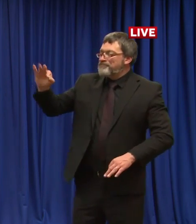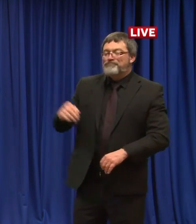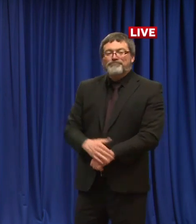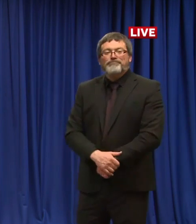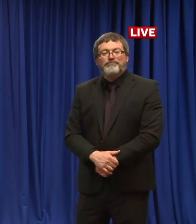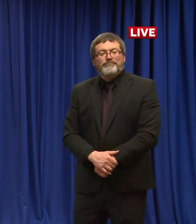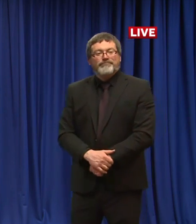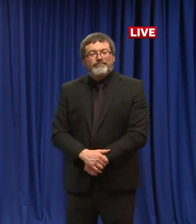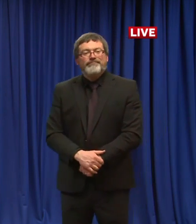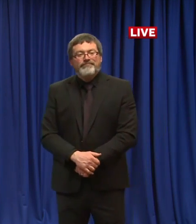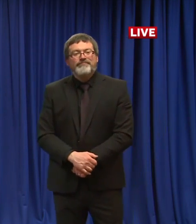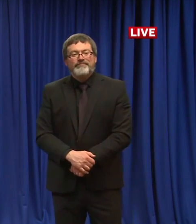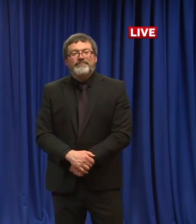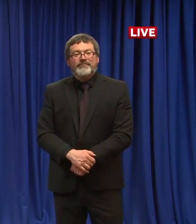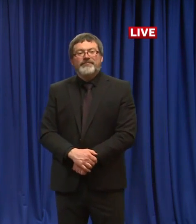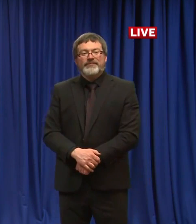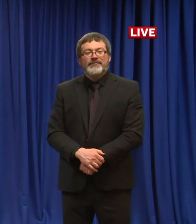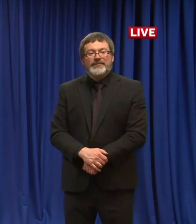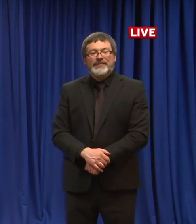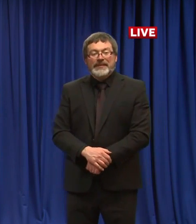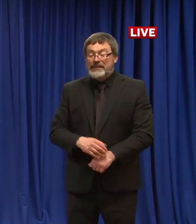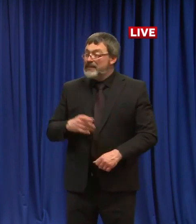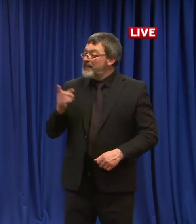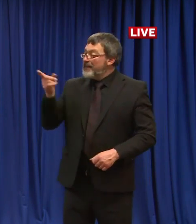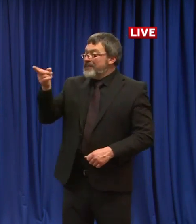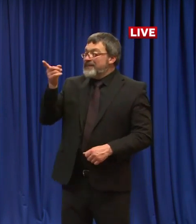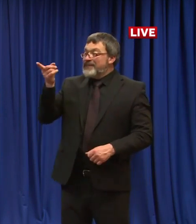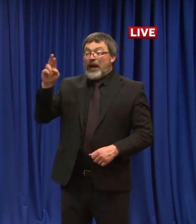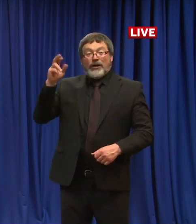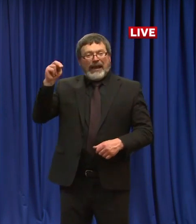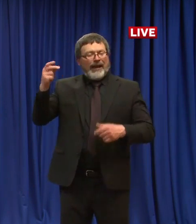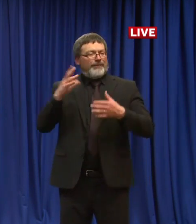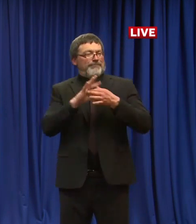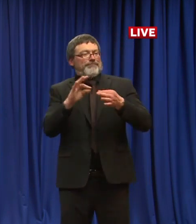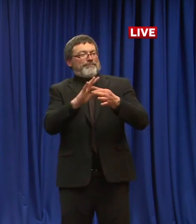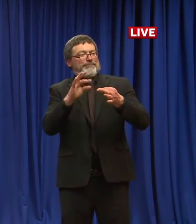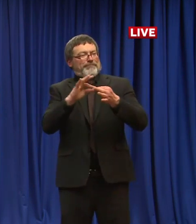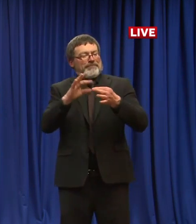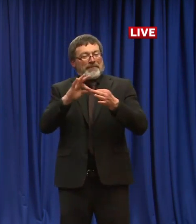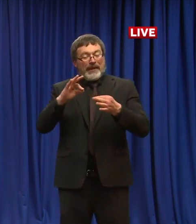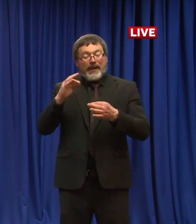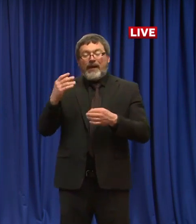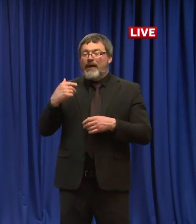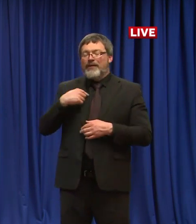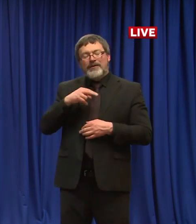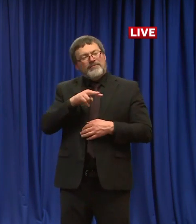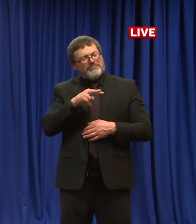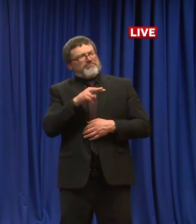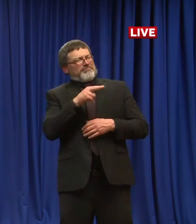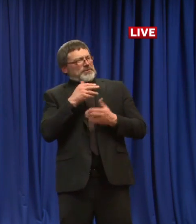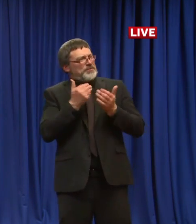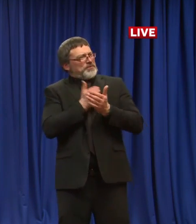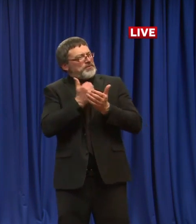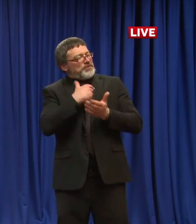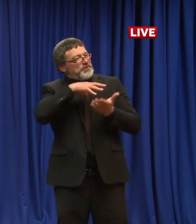DR. CHEN AS ALWAYS YOU ALWAYS LEARN SOMETHING NEW WHEN DR. CHAN TAKES THE STAGE. I LOVE THAT BEFORE. WE TAKE SOME QUESTIONS.